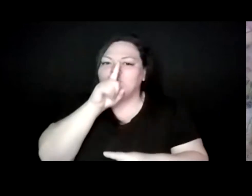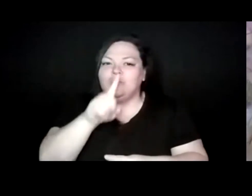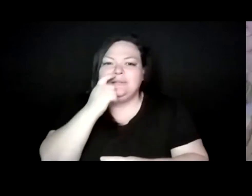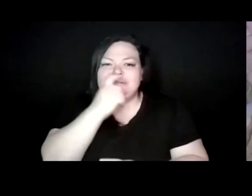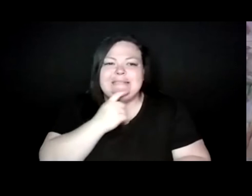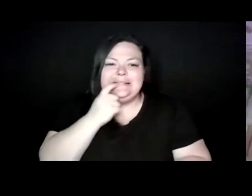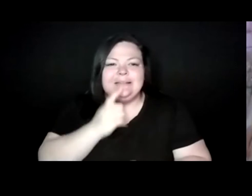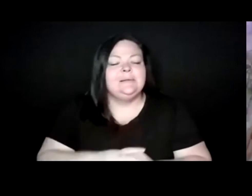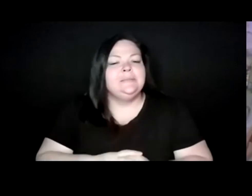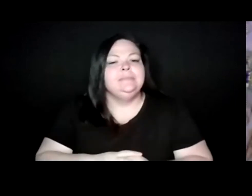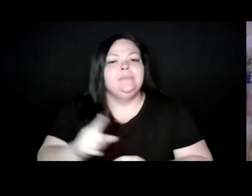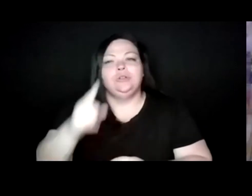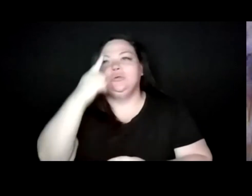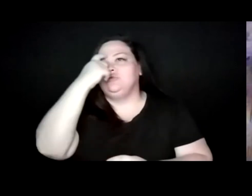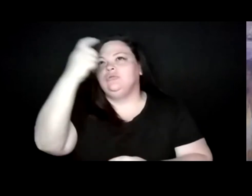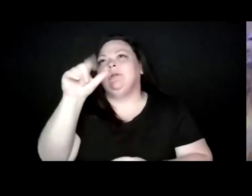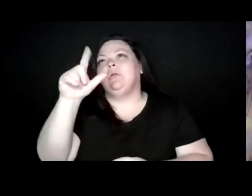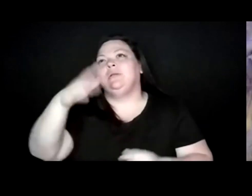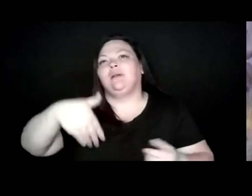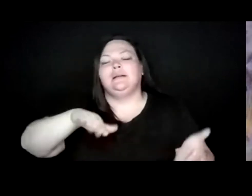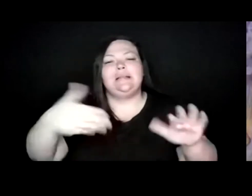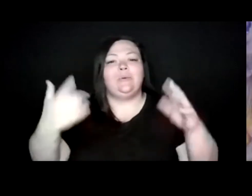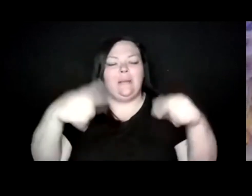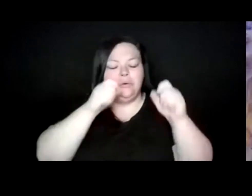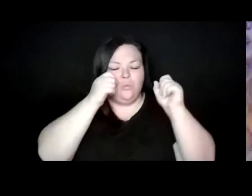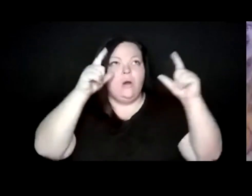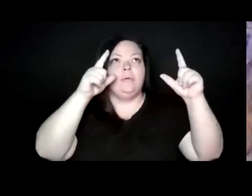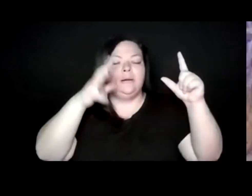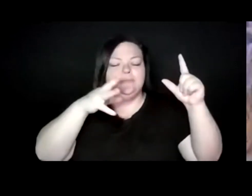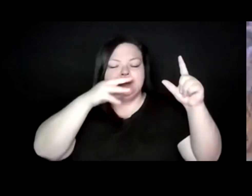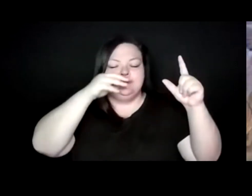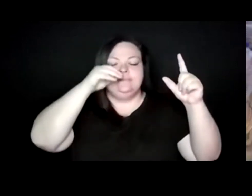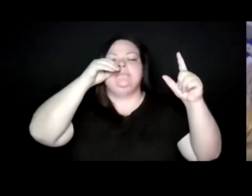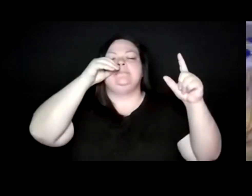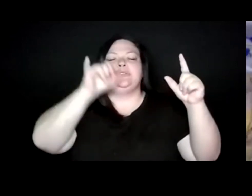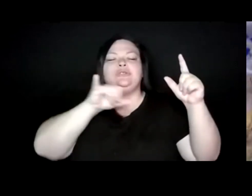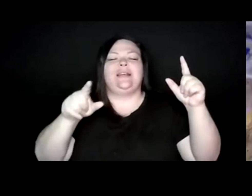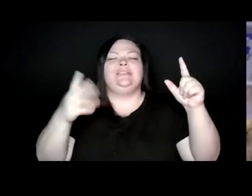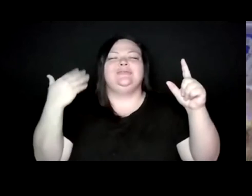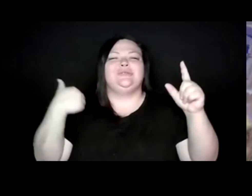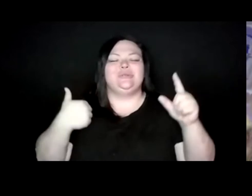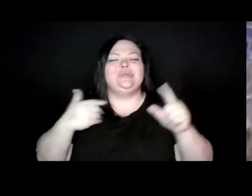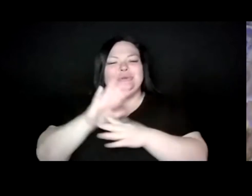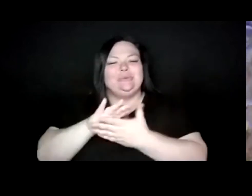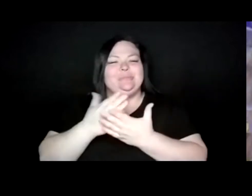dreamed your lola wasn’t dead and when you woke, you smelled embutido like she used to make for you every time you came home.//